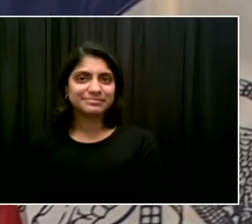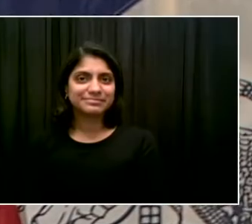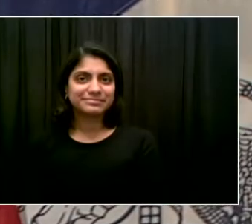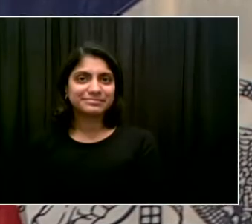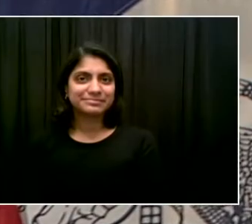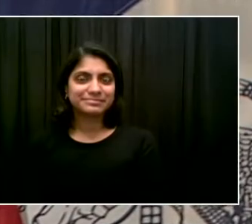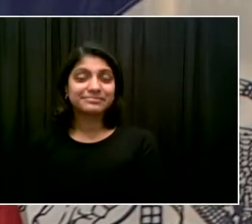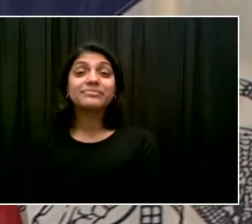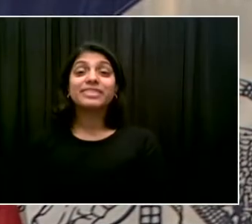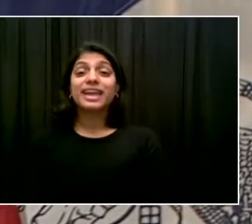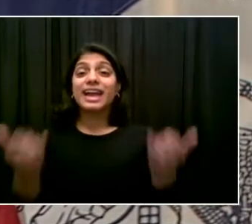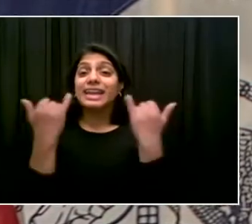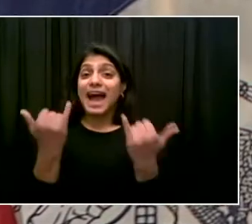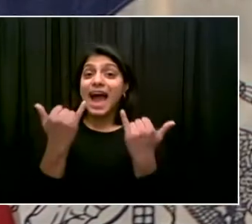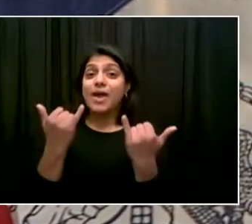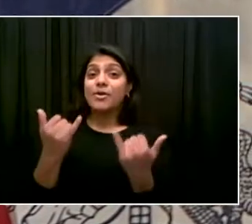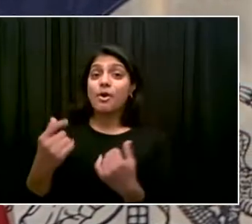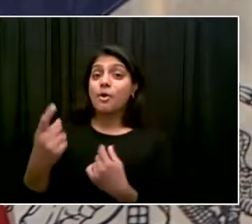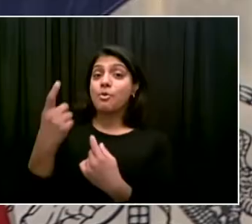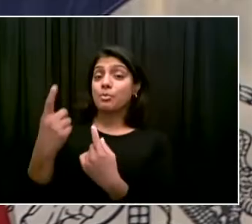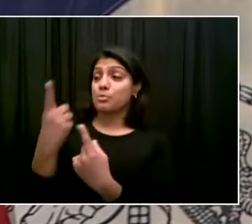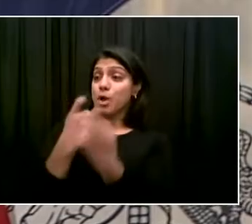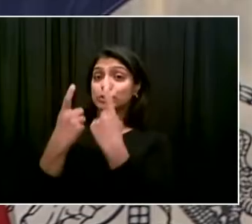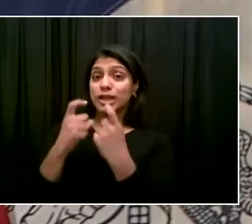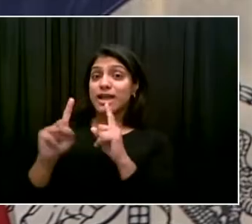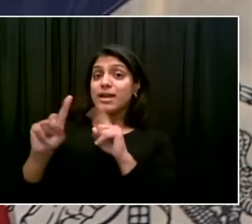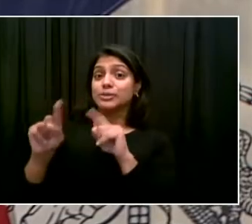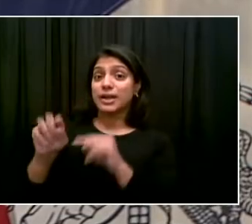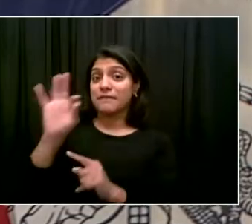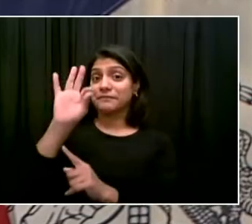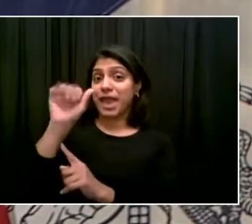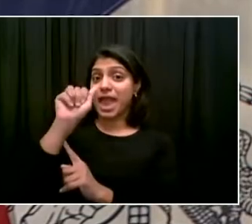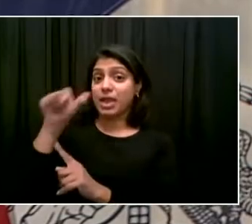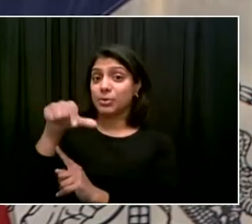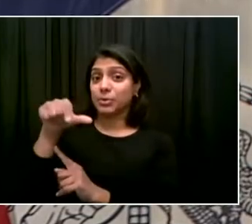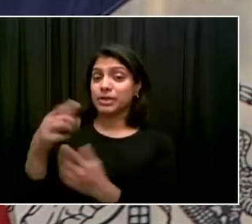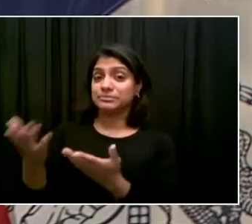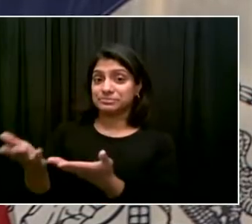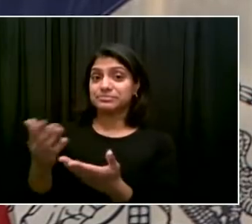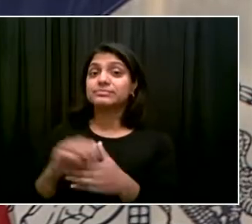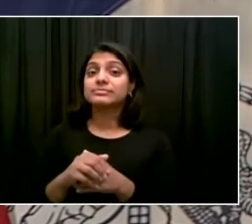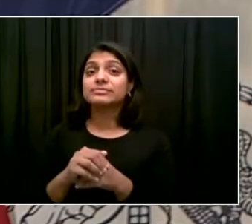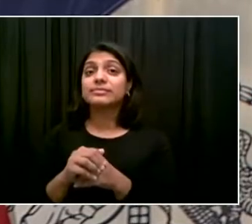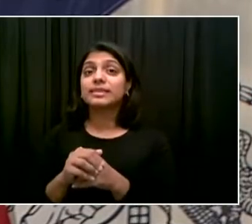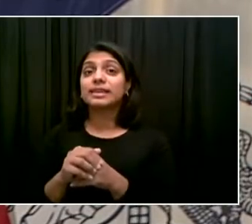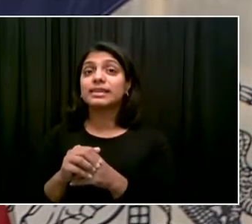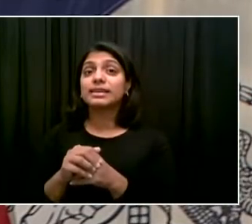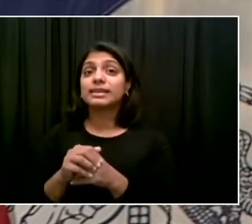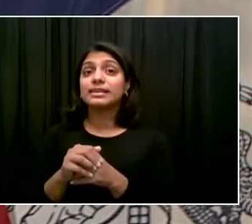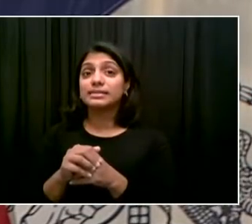WITH THAT LET'S TURN TO R OUCOLLEAGUES IN THE MEDIA. PLEASE T LEME KNOW THE NAME AND OUTLET OF EACH JOURNALIST. WE WILL NW O BEGIN OUR Q & A.